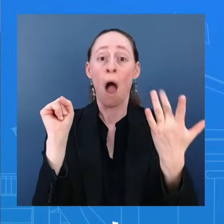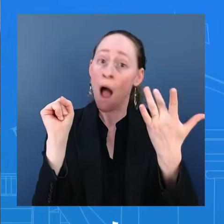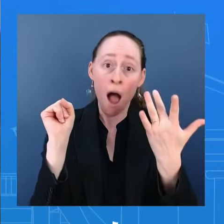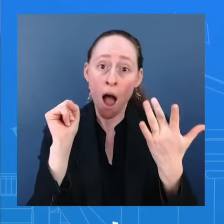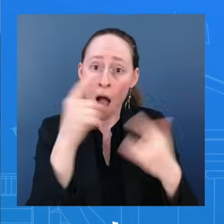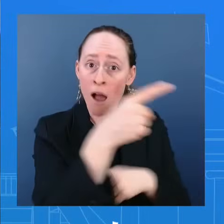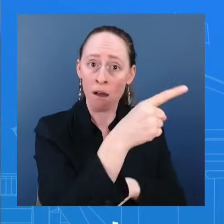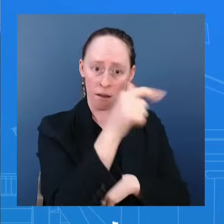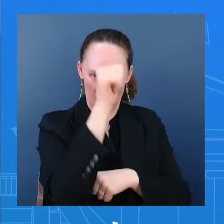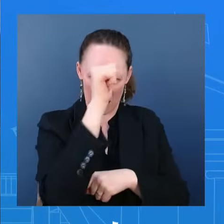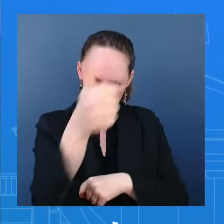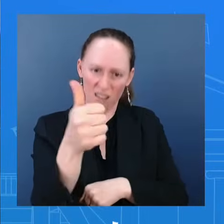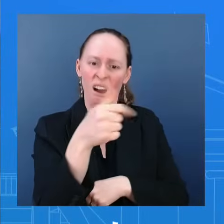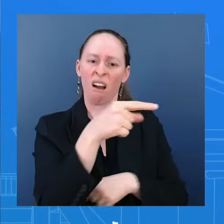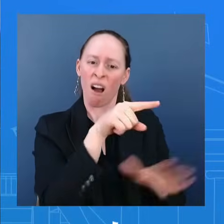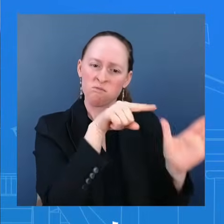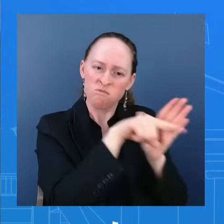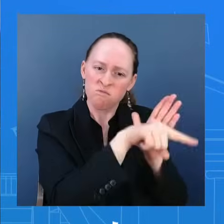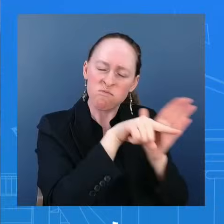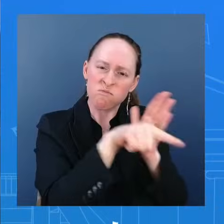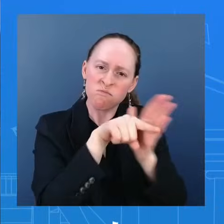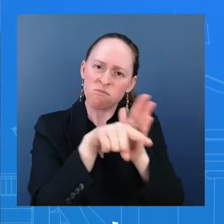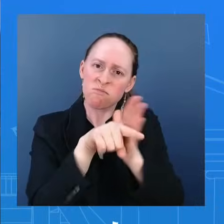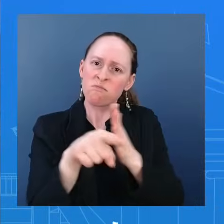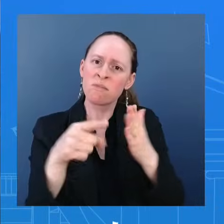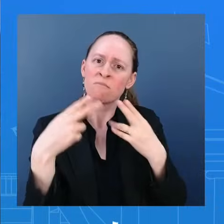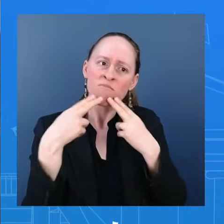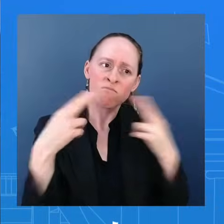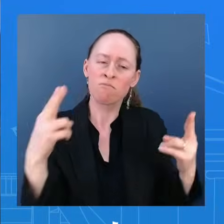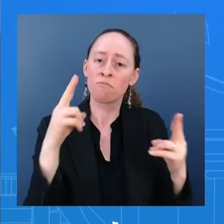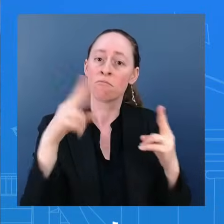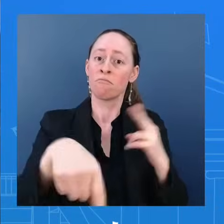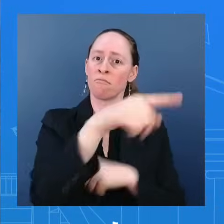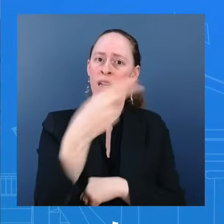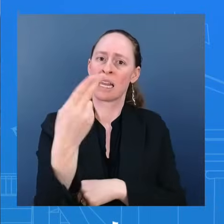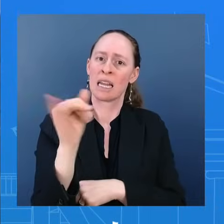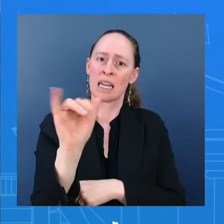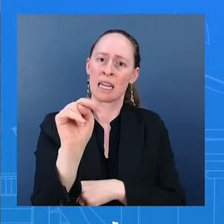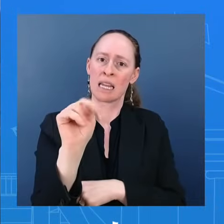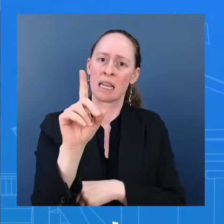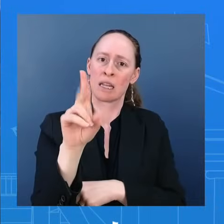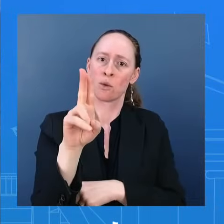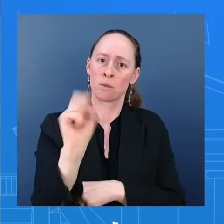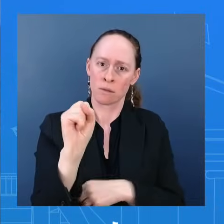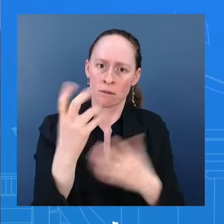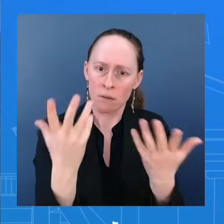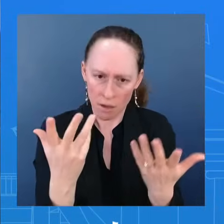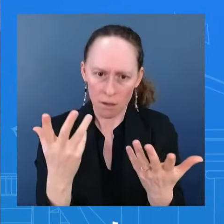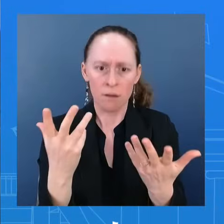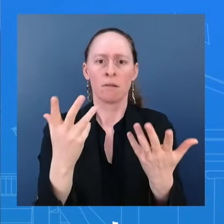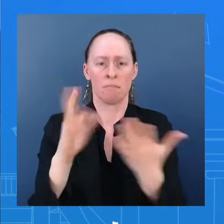Is the president aware about it? Did he raise this issue when he met his friend and the interim government chief Muhammad Yunus